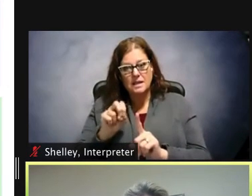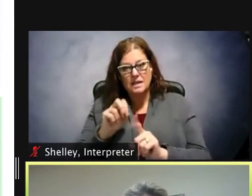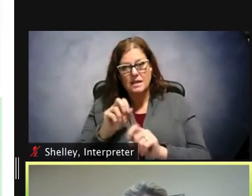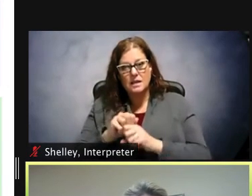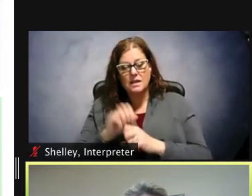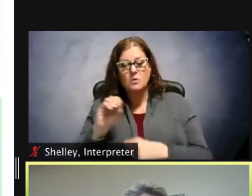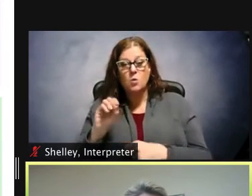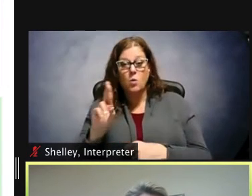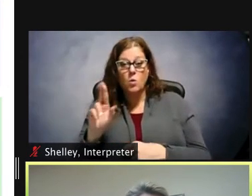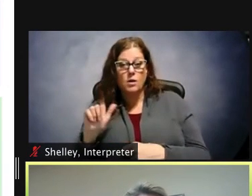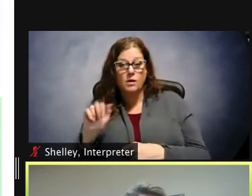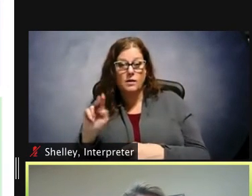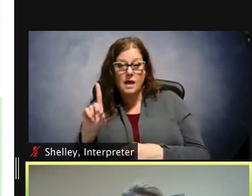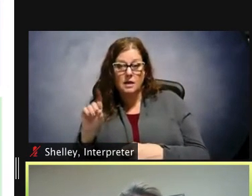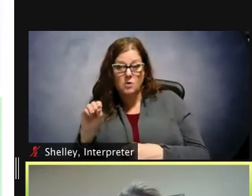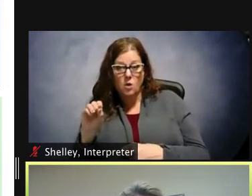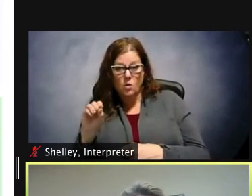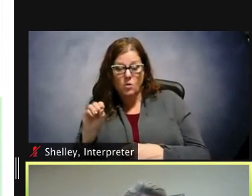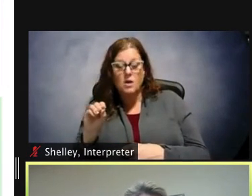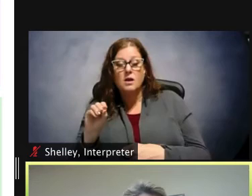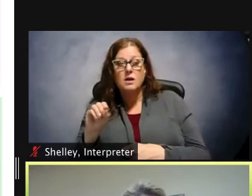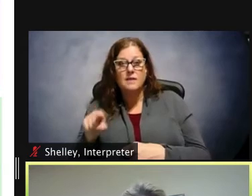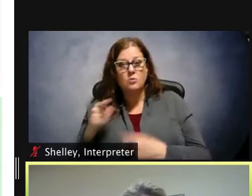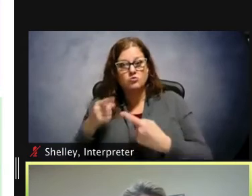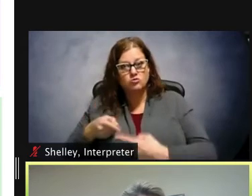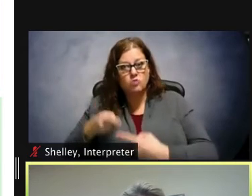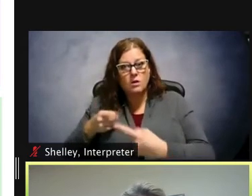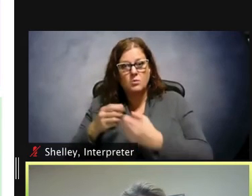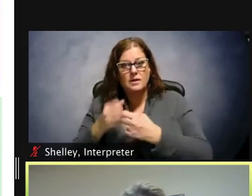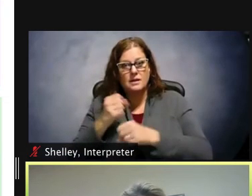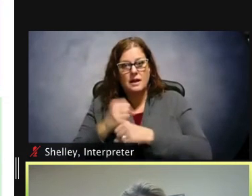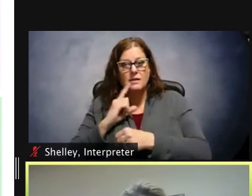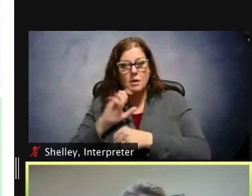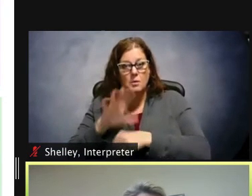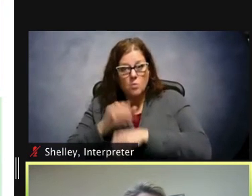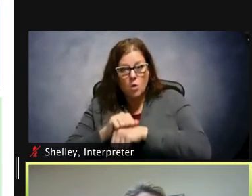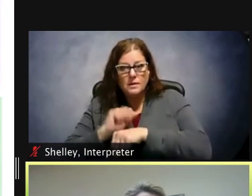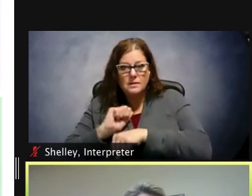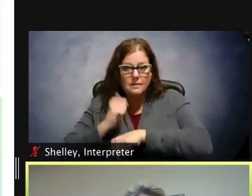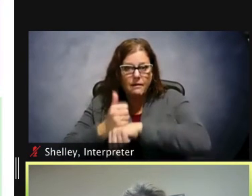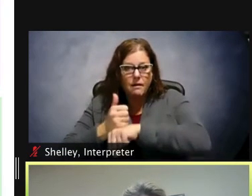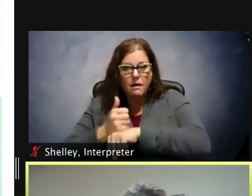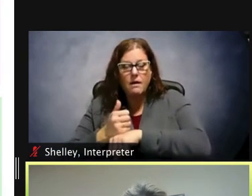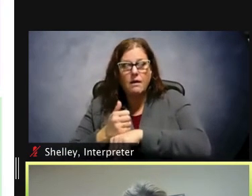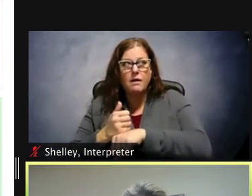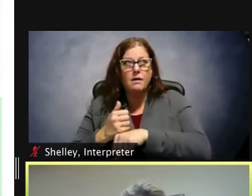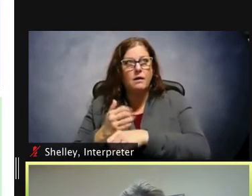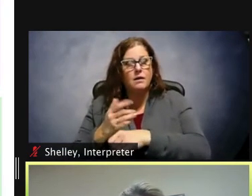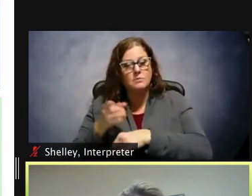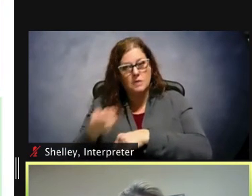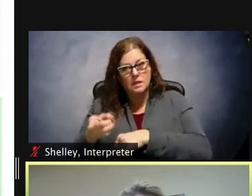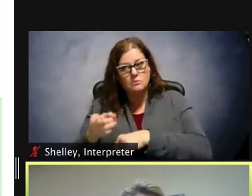So they were kind of struggling with getting that appointment set up to get him hearing aids. So